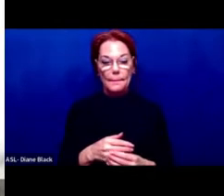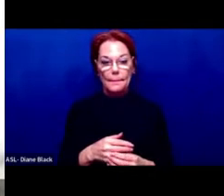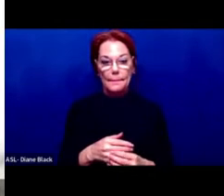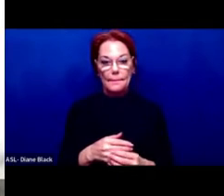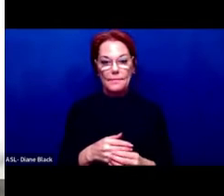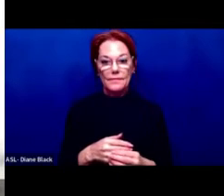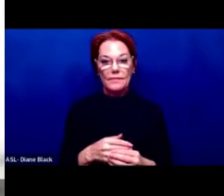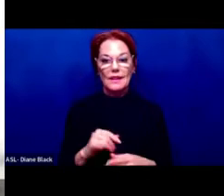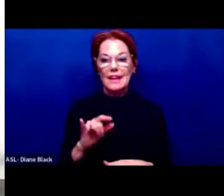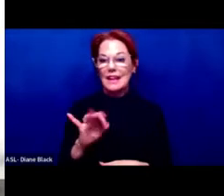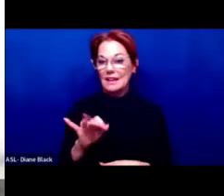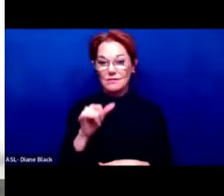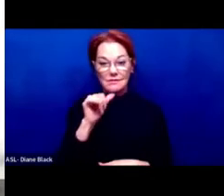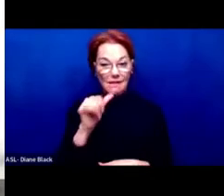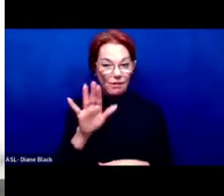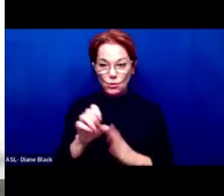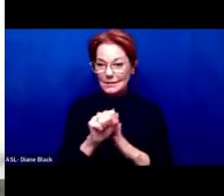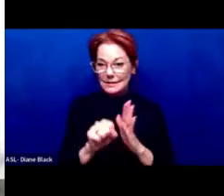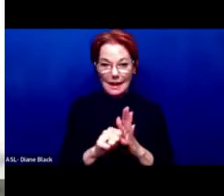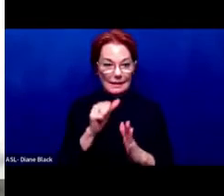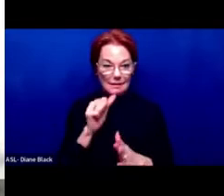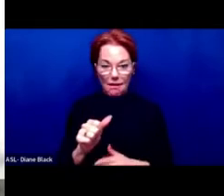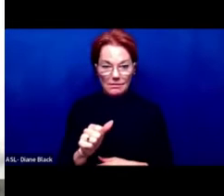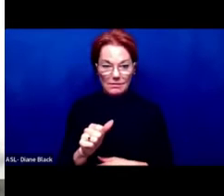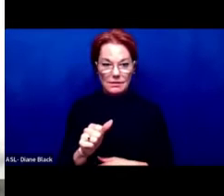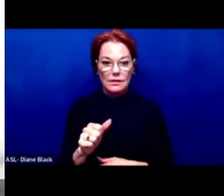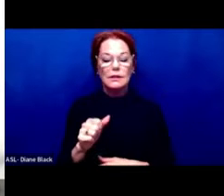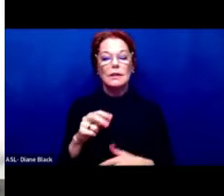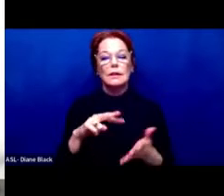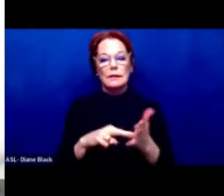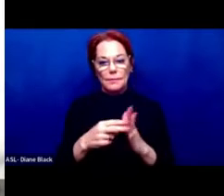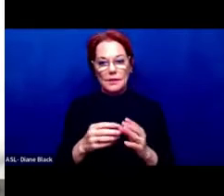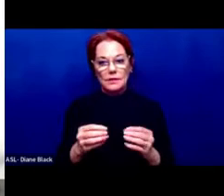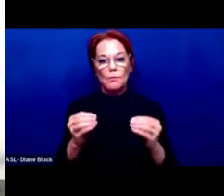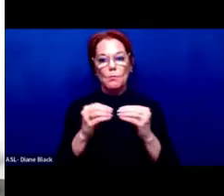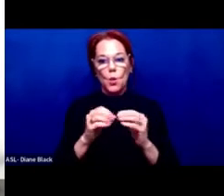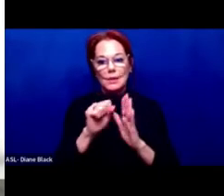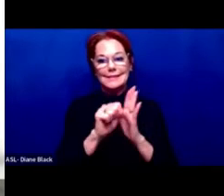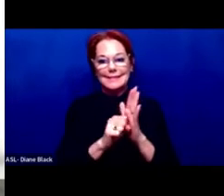if not, if you currently aren't claiming, it's going to take a little bit more state leadership to start, that doesn't mean it